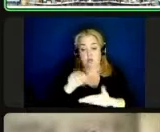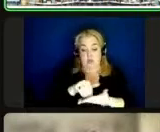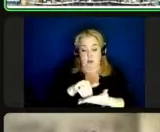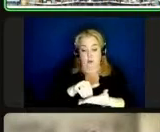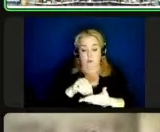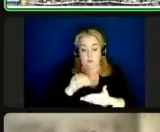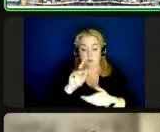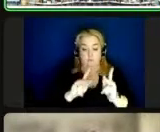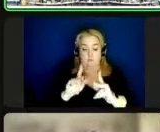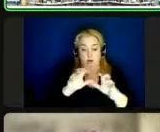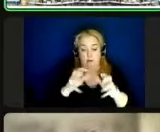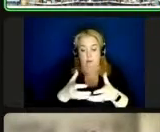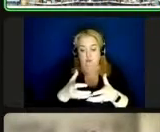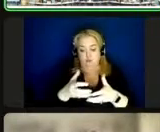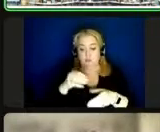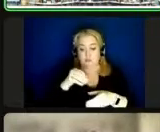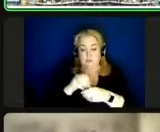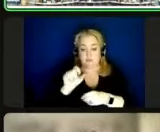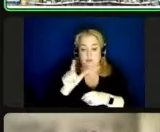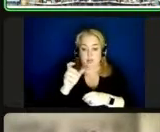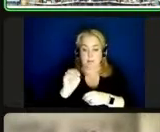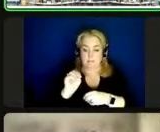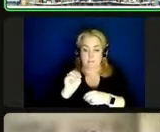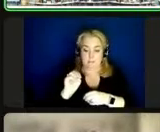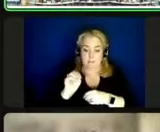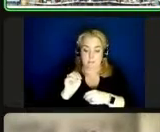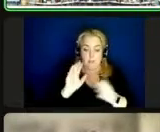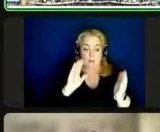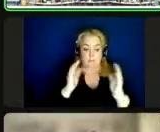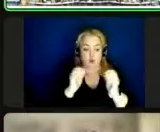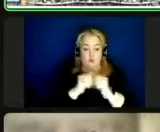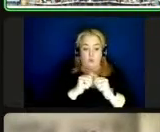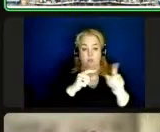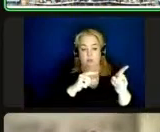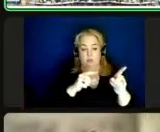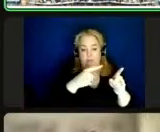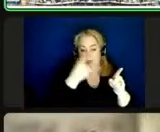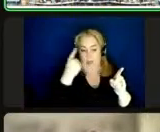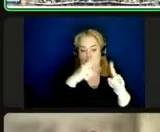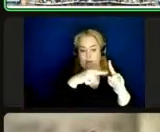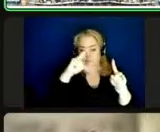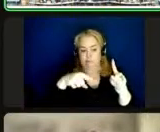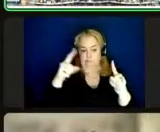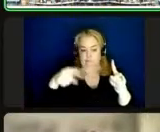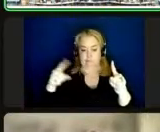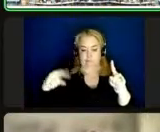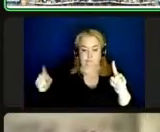BARTOW AND THIS ONE BY TO